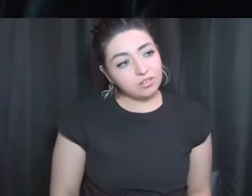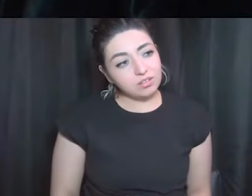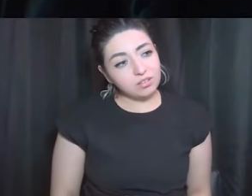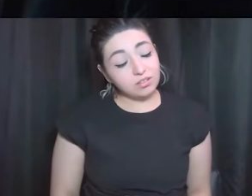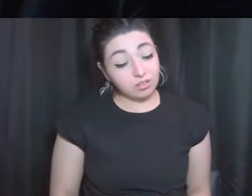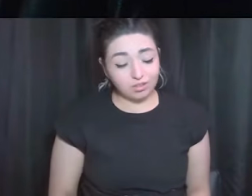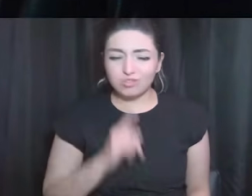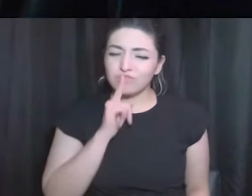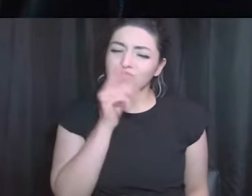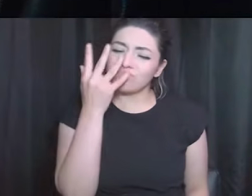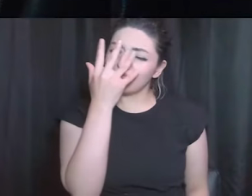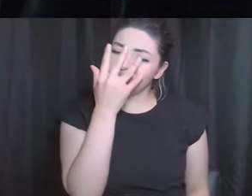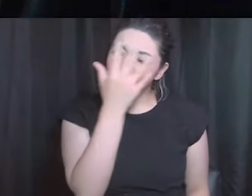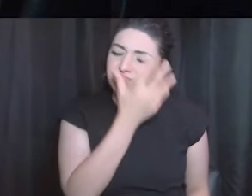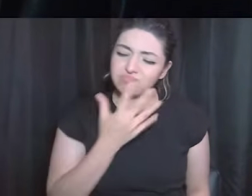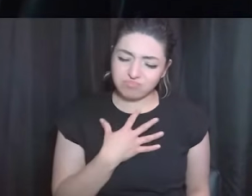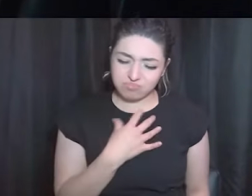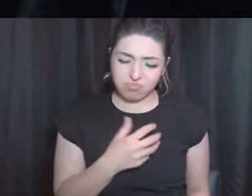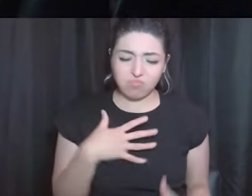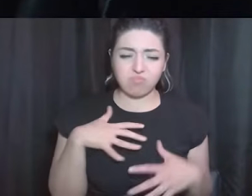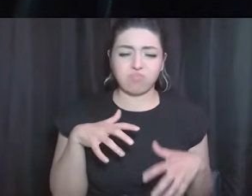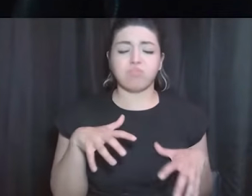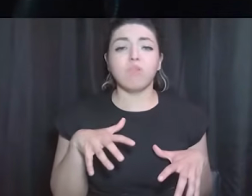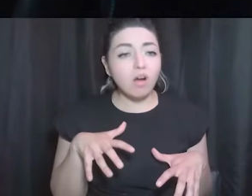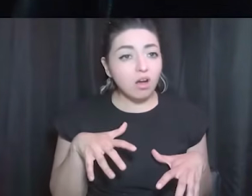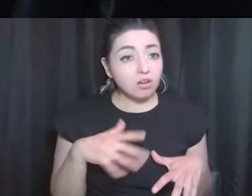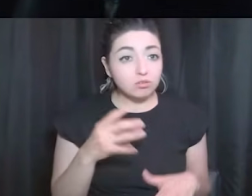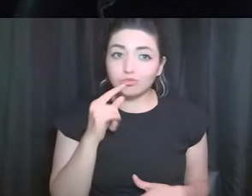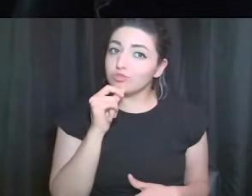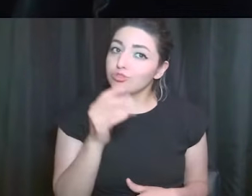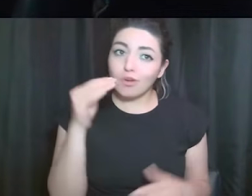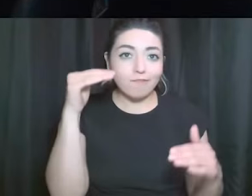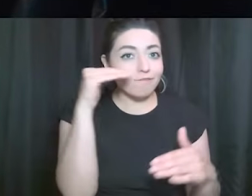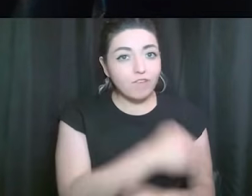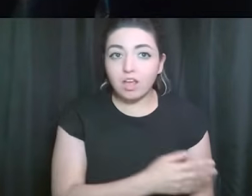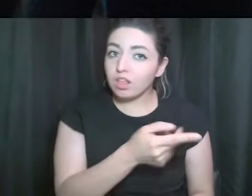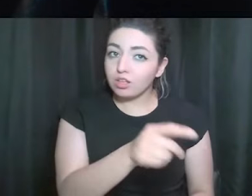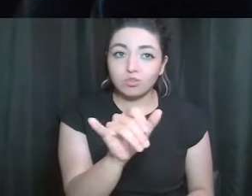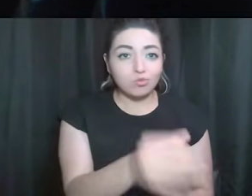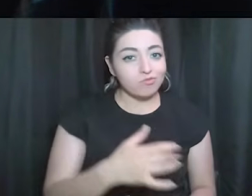I saw your face back there. You were as pale as your goddamn jacket. Don't act like you didn't feel something.